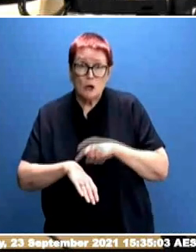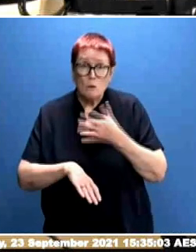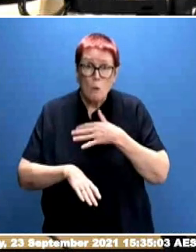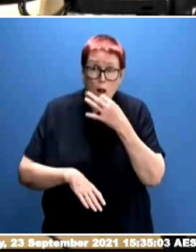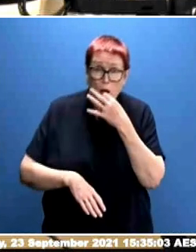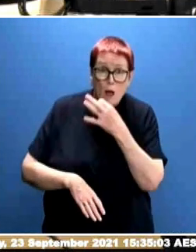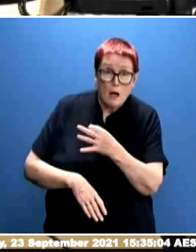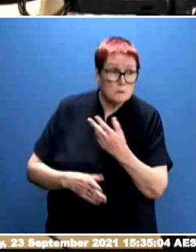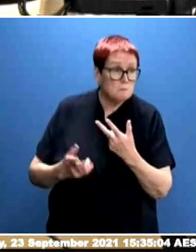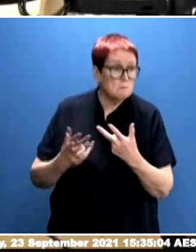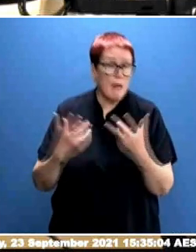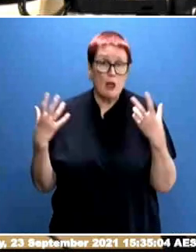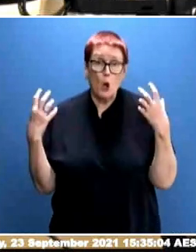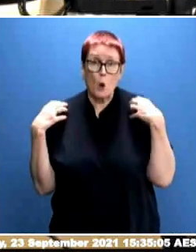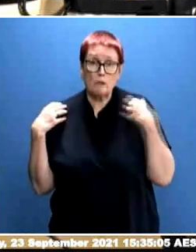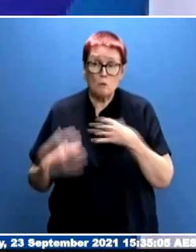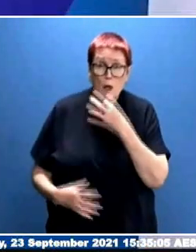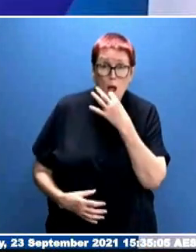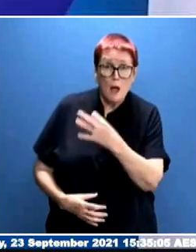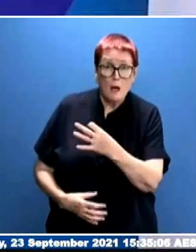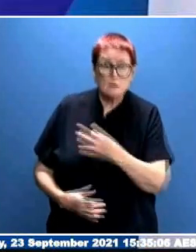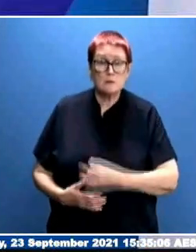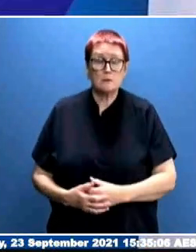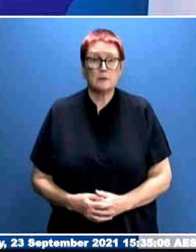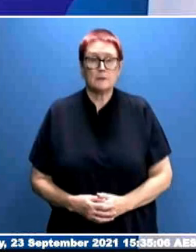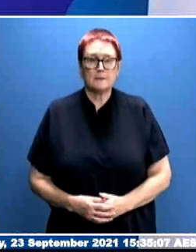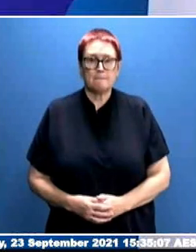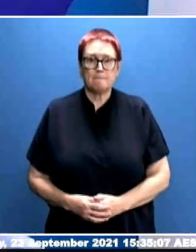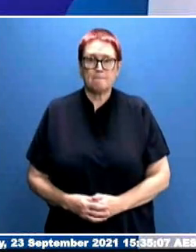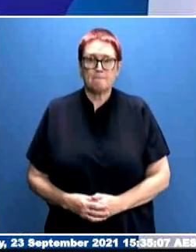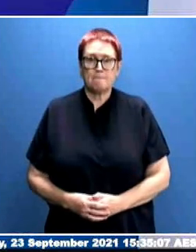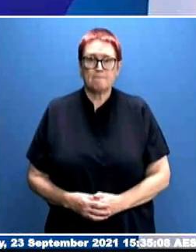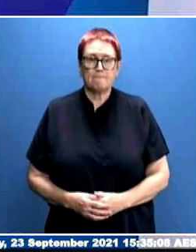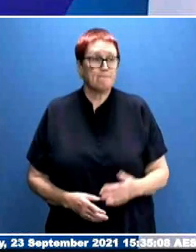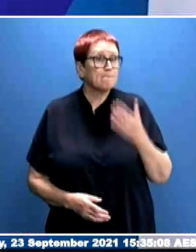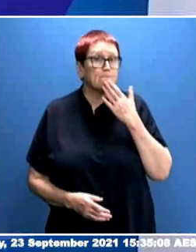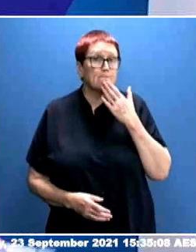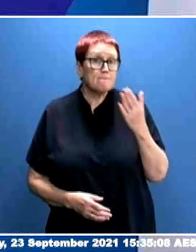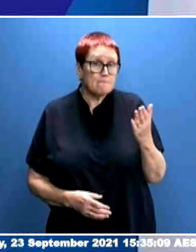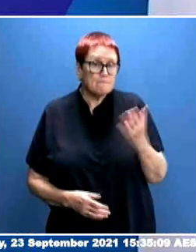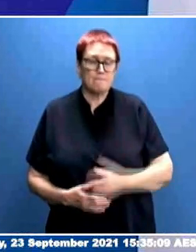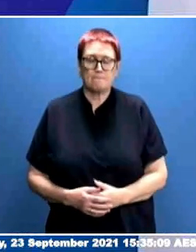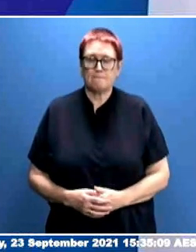the other Commissioners may have questions to complete the evidence of Ms Kerr. Yes, thank you Mr Crowley.